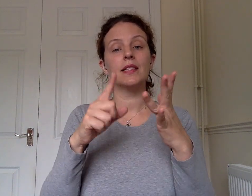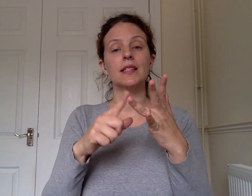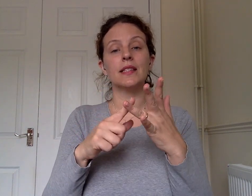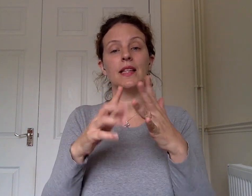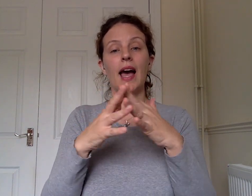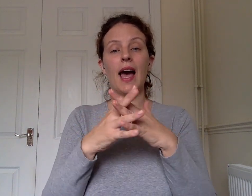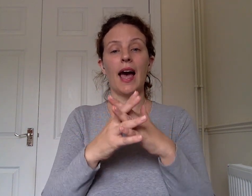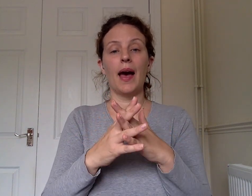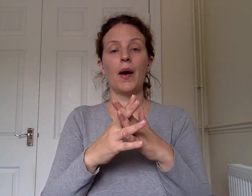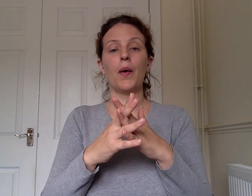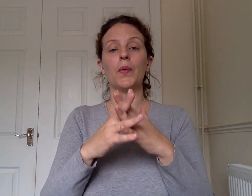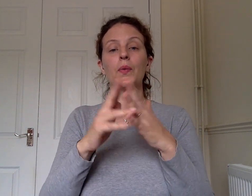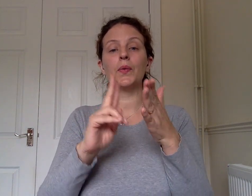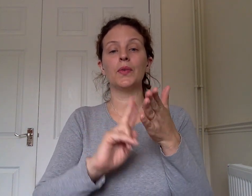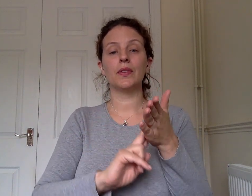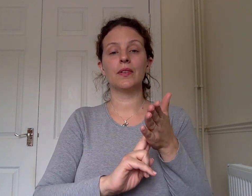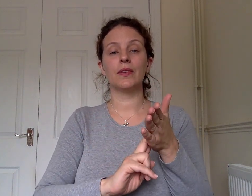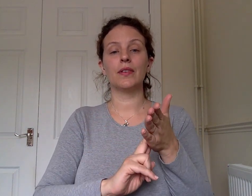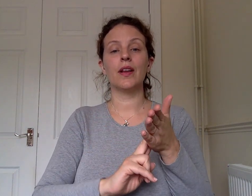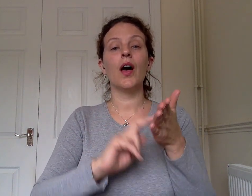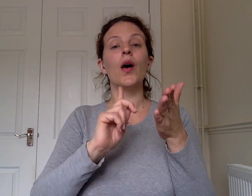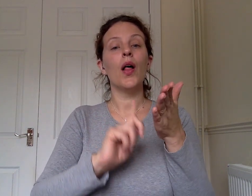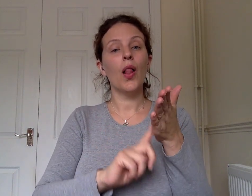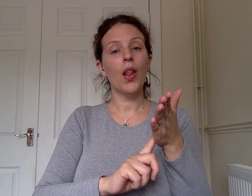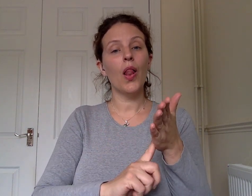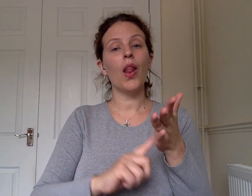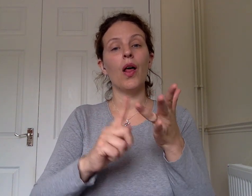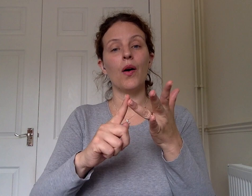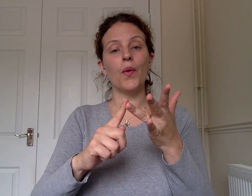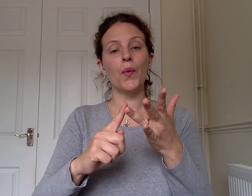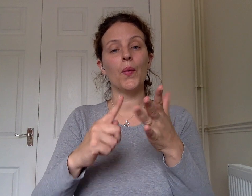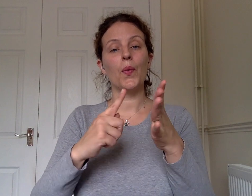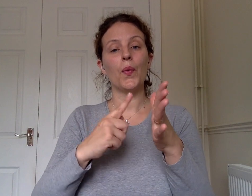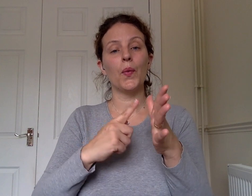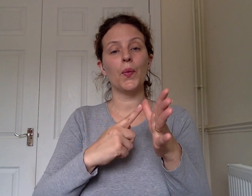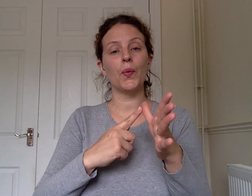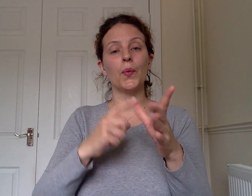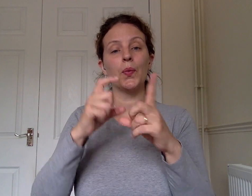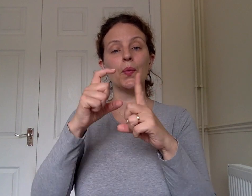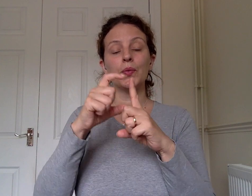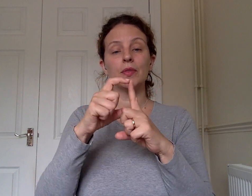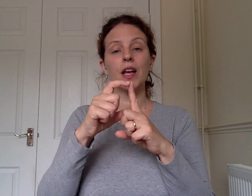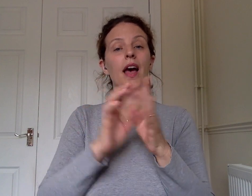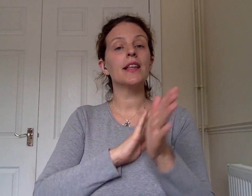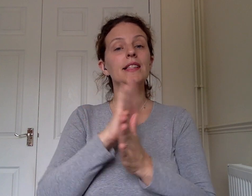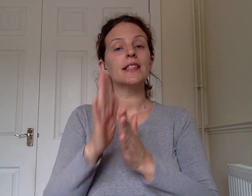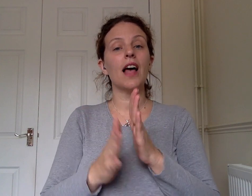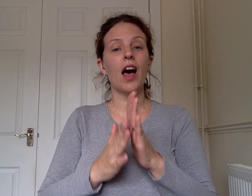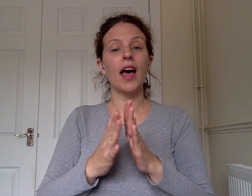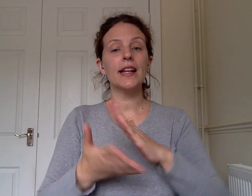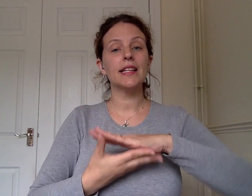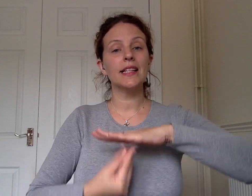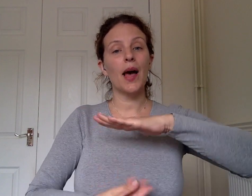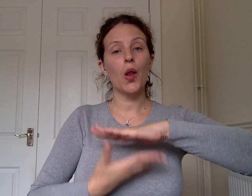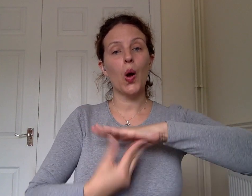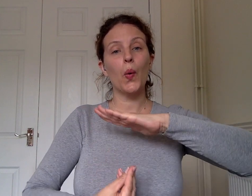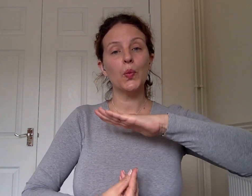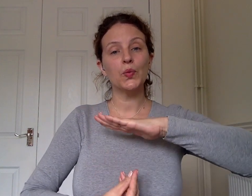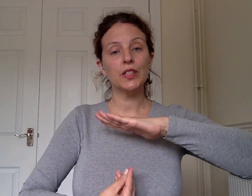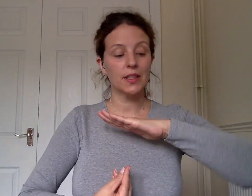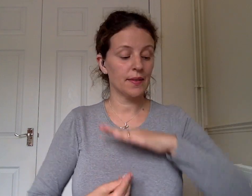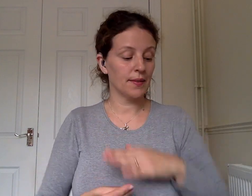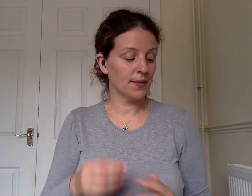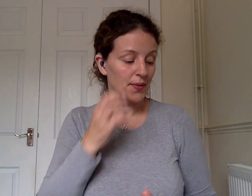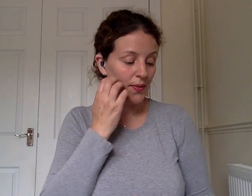Download, sign is...........